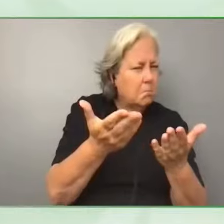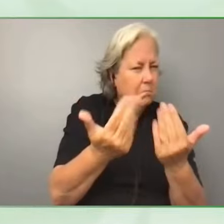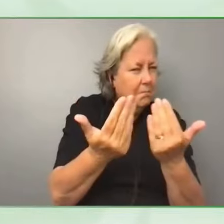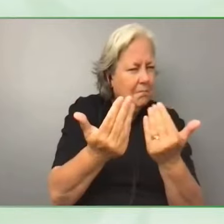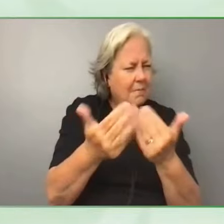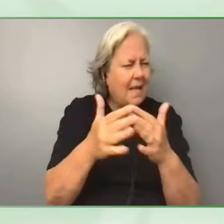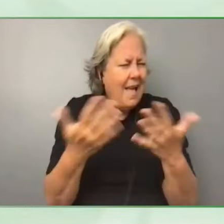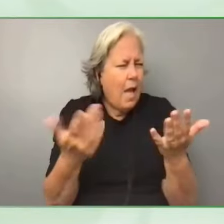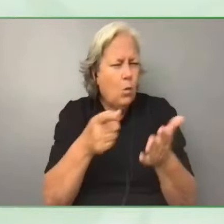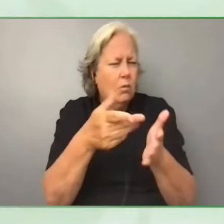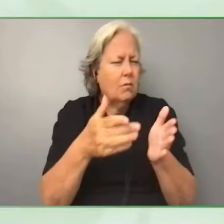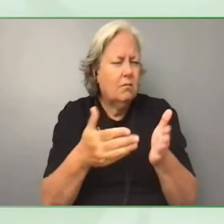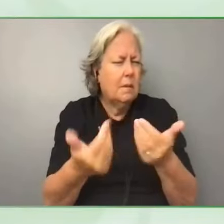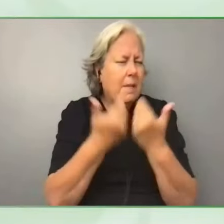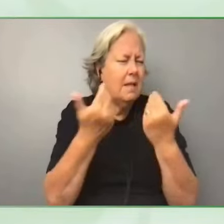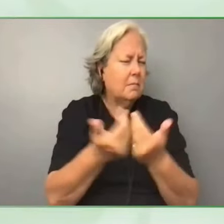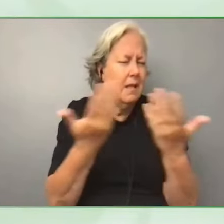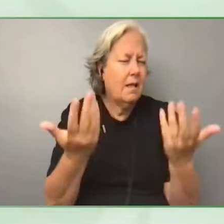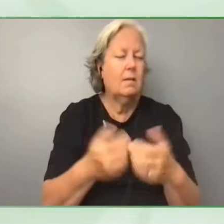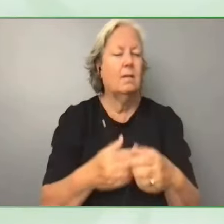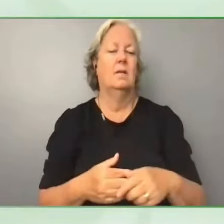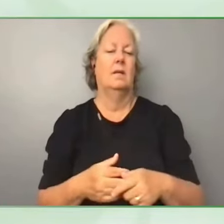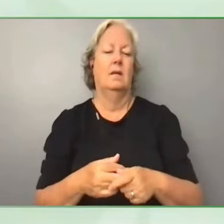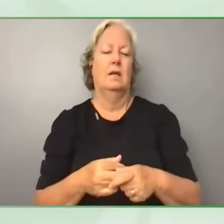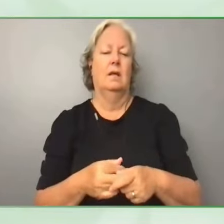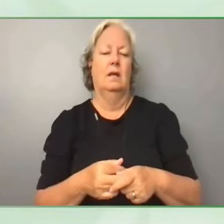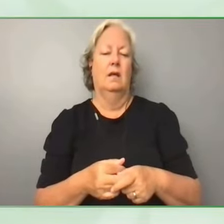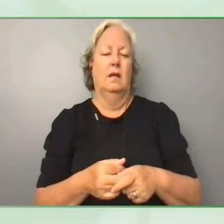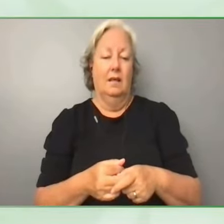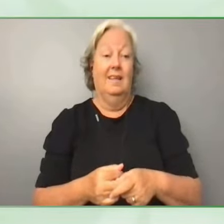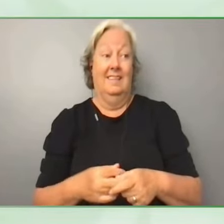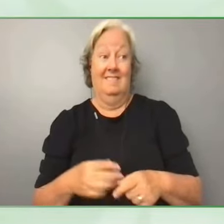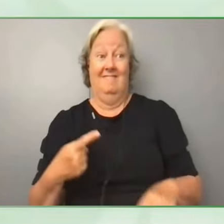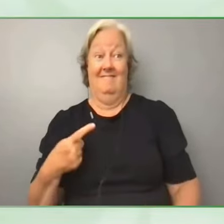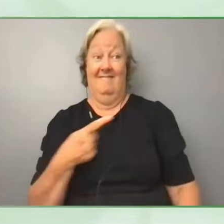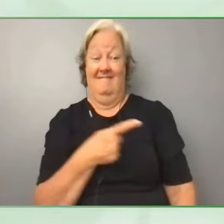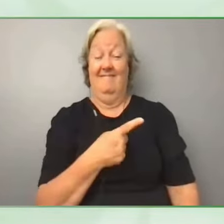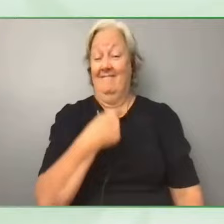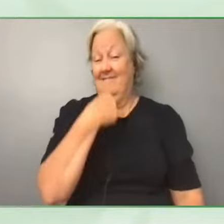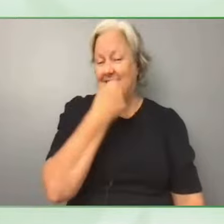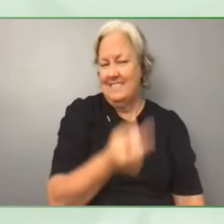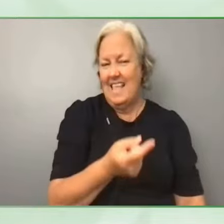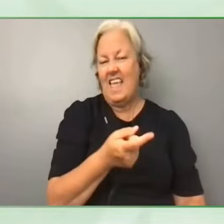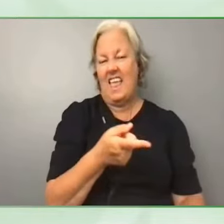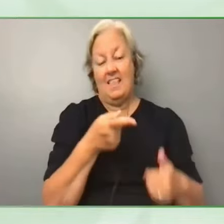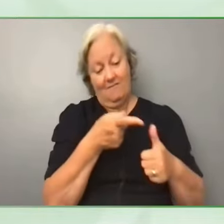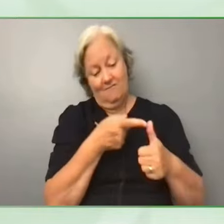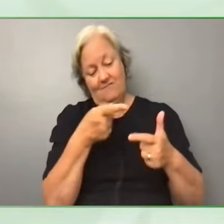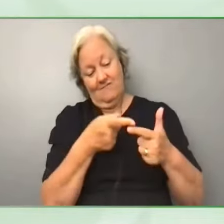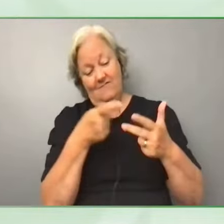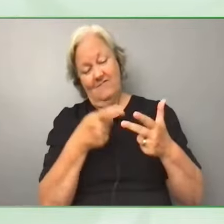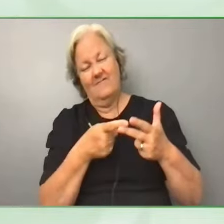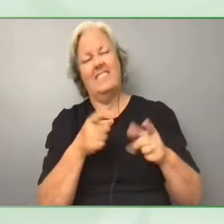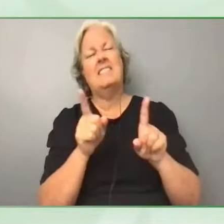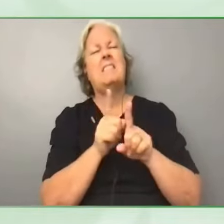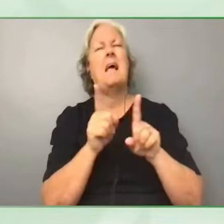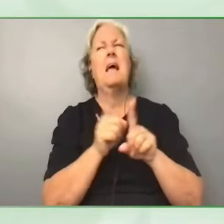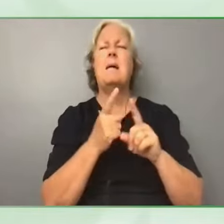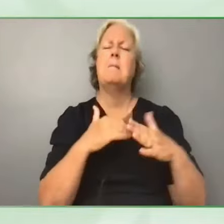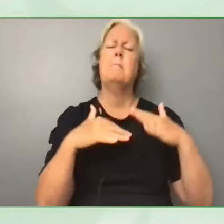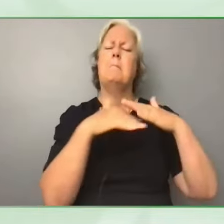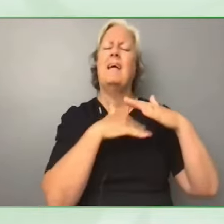Like Ludmilla said, the basics, the main thing we do in the program,